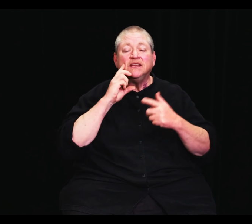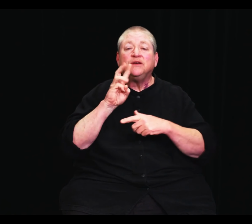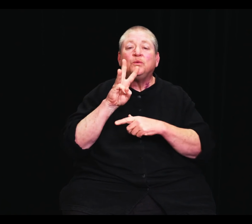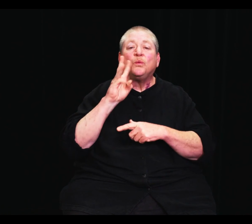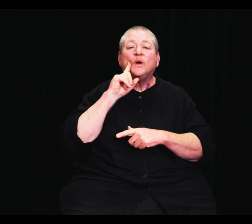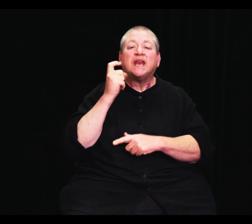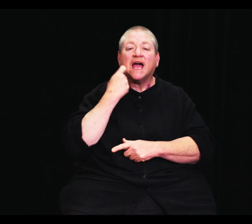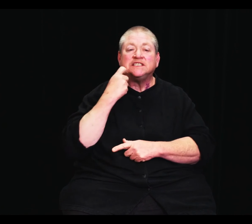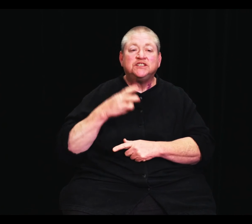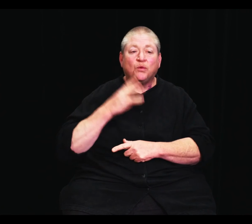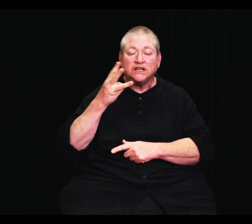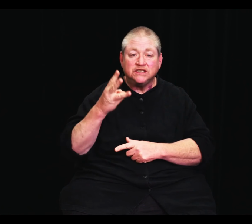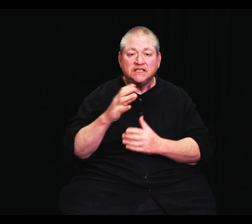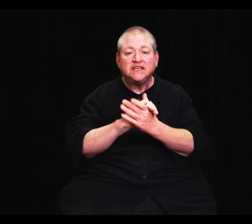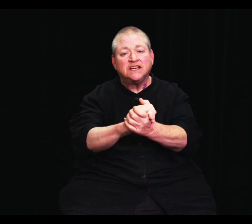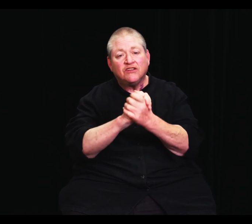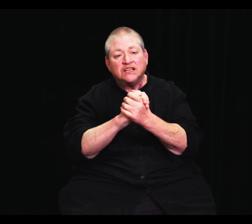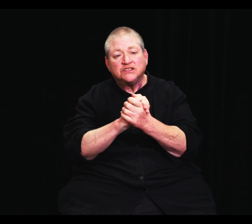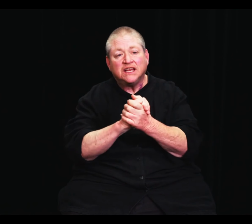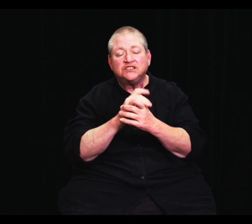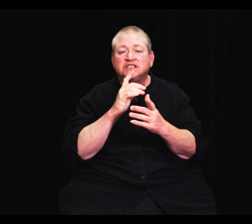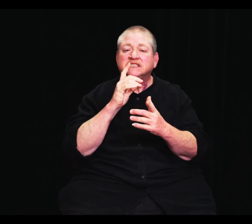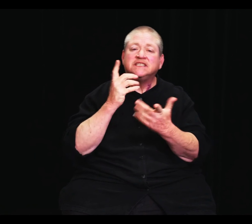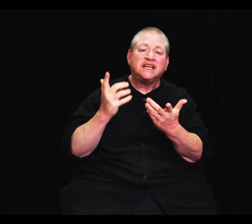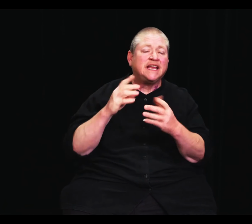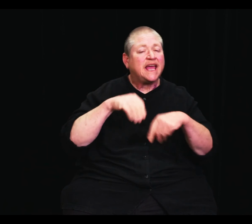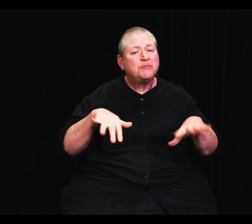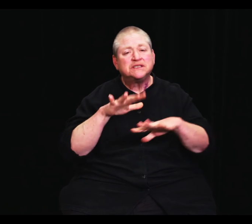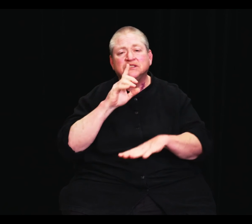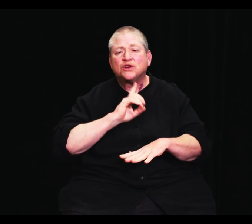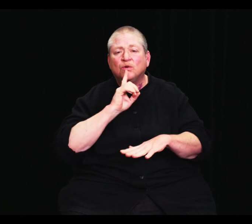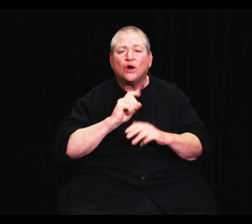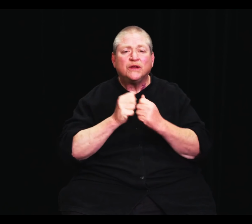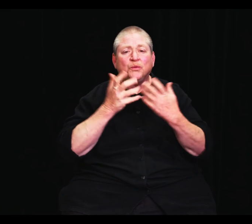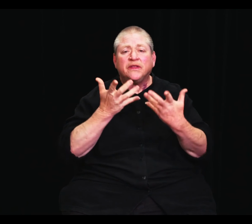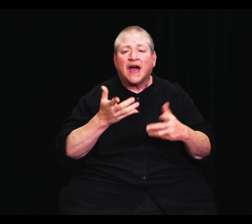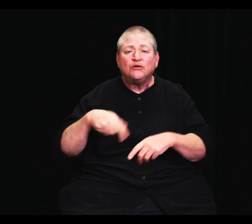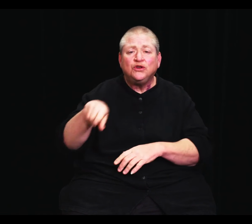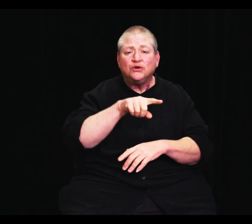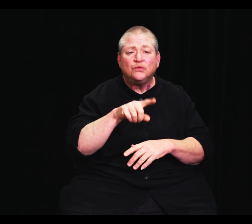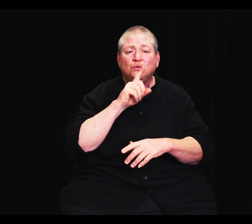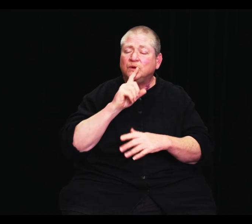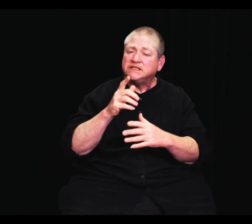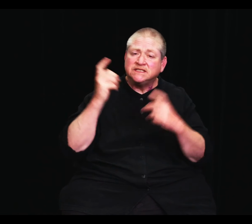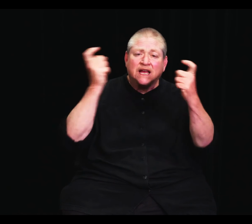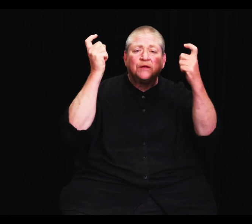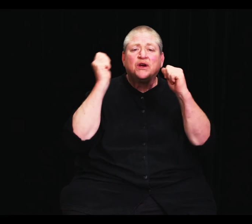Hi, my name is Karly Marker and this is my sweet friend, Toby. We both are from Wenatchee, Washington. Congrats, fellow Western grads!